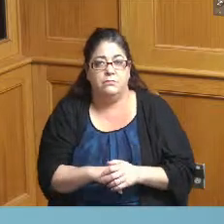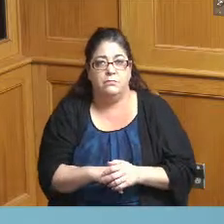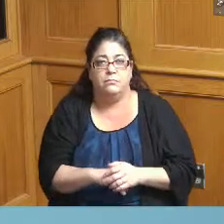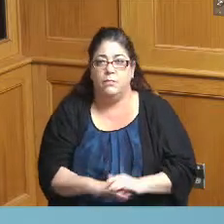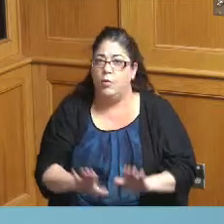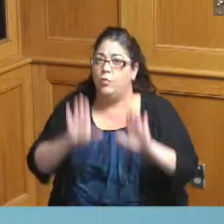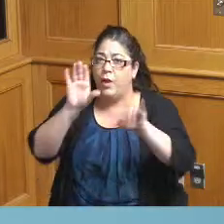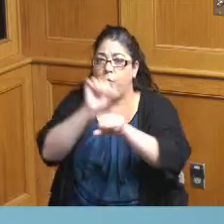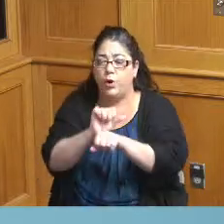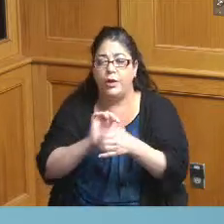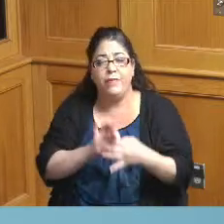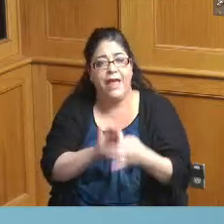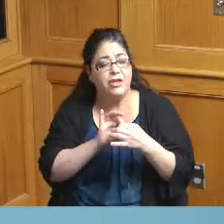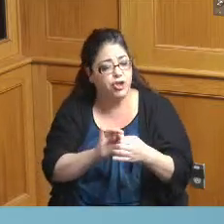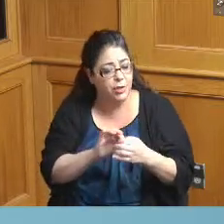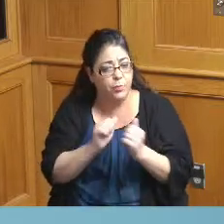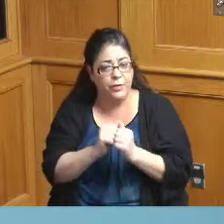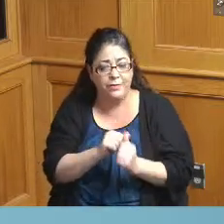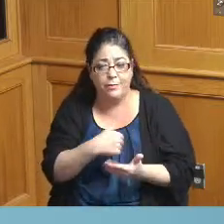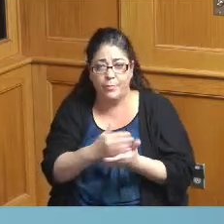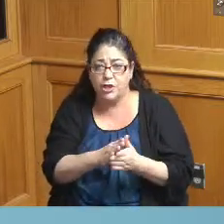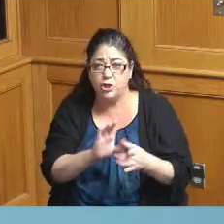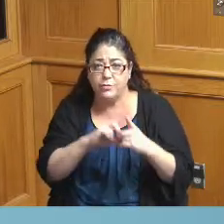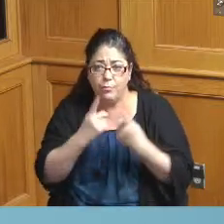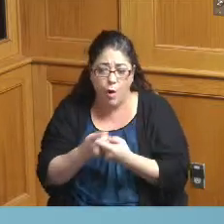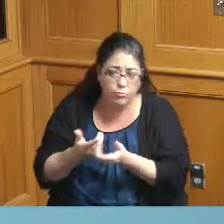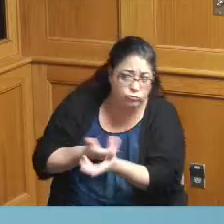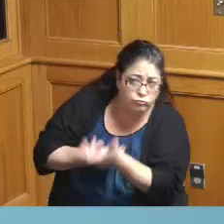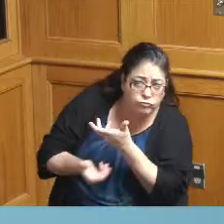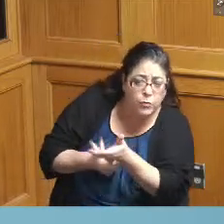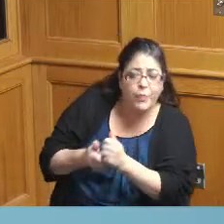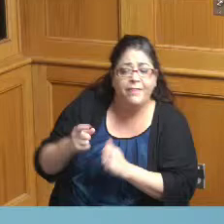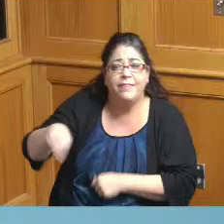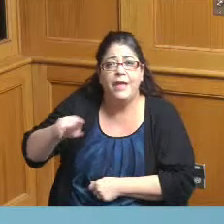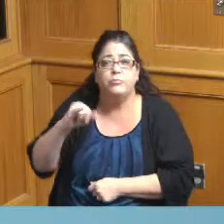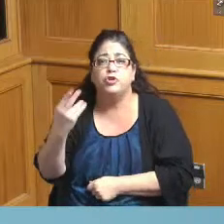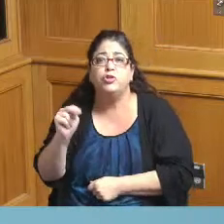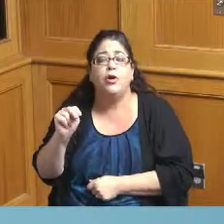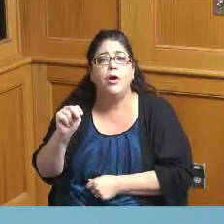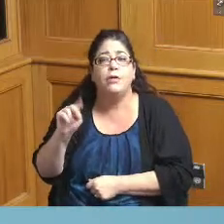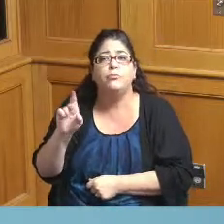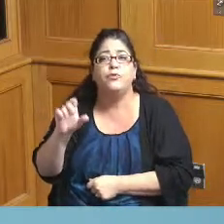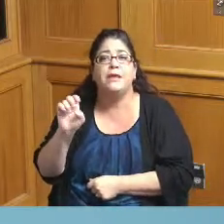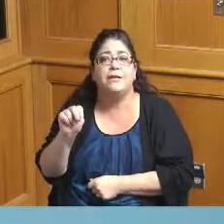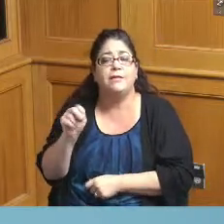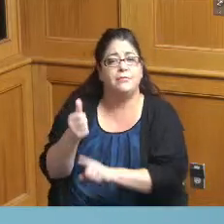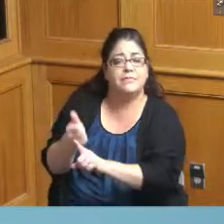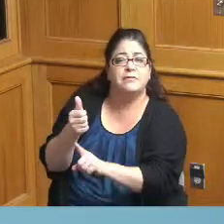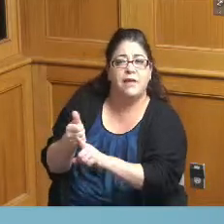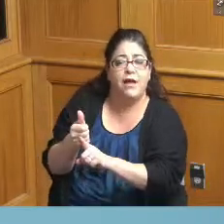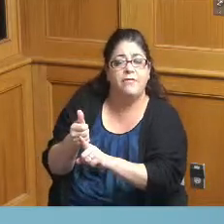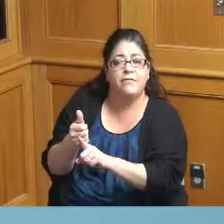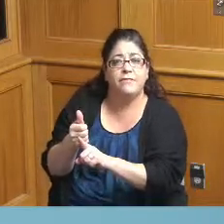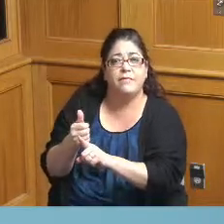with over 20 years with the budget Department specifically John some of my analysts Rob